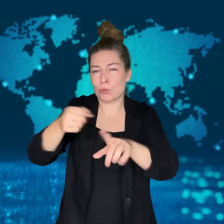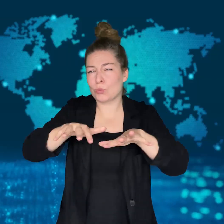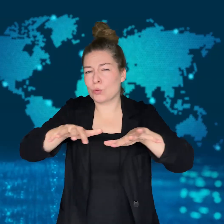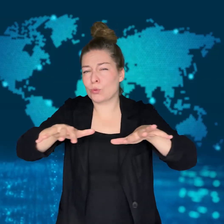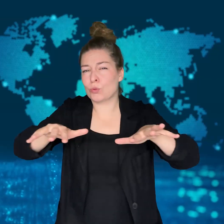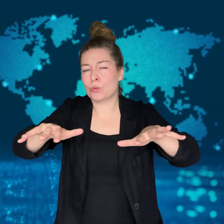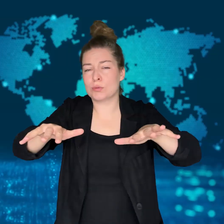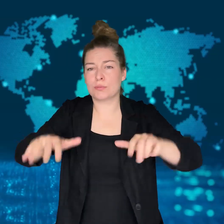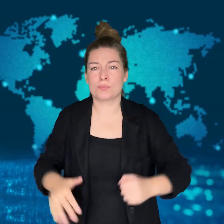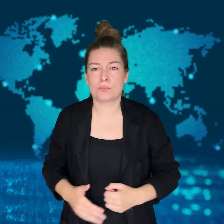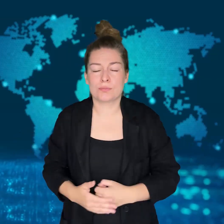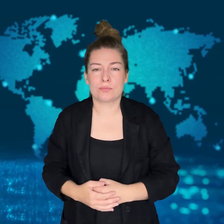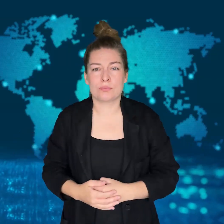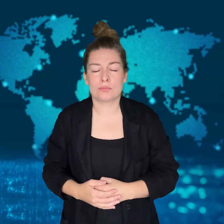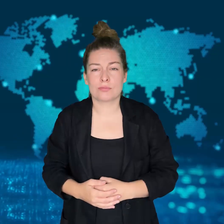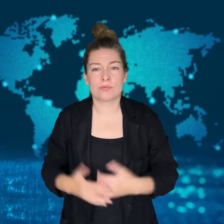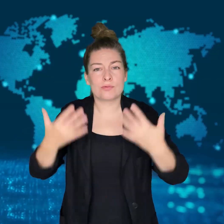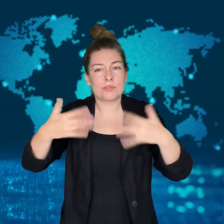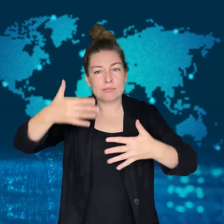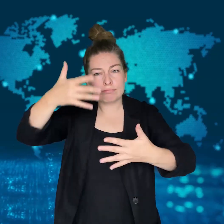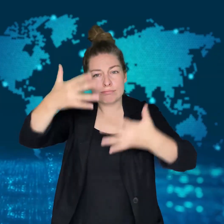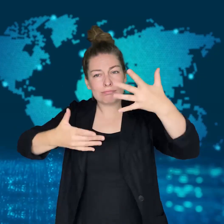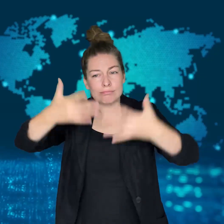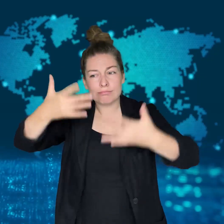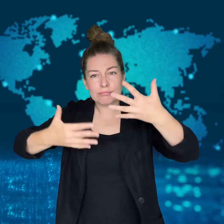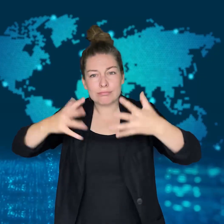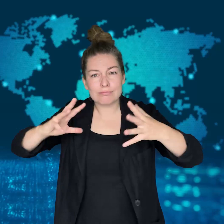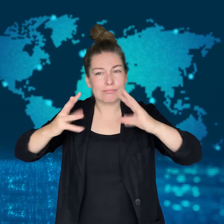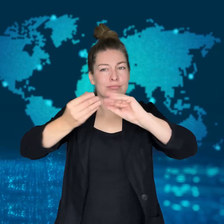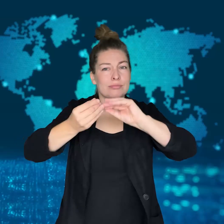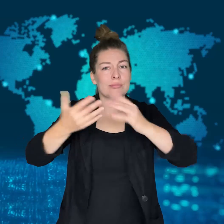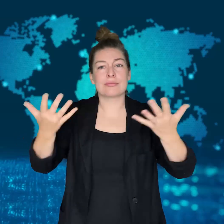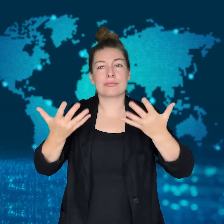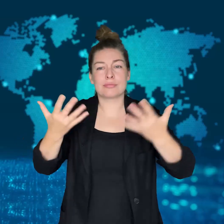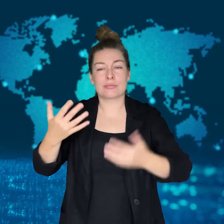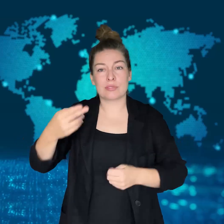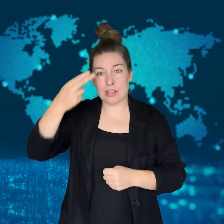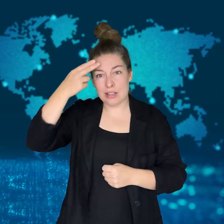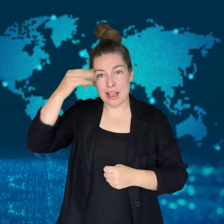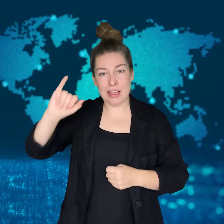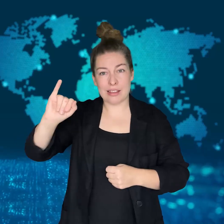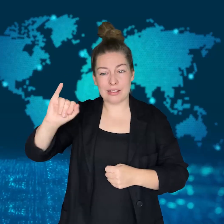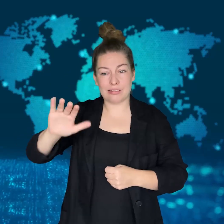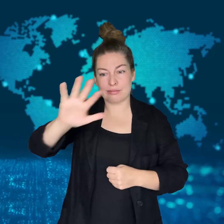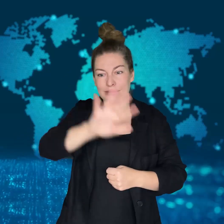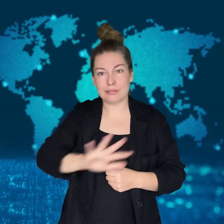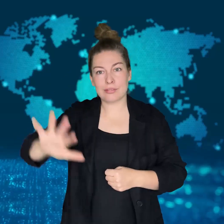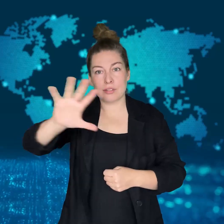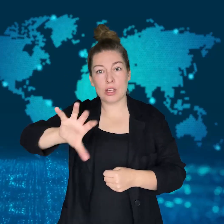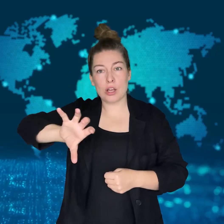the violence increases.